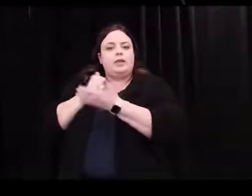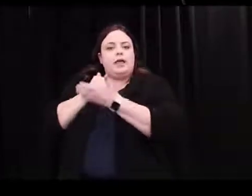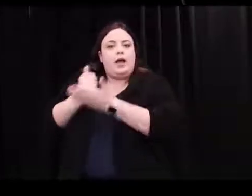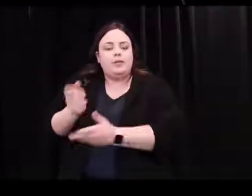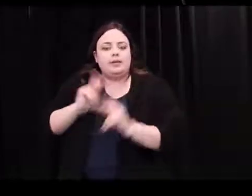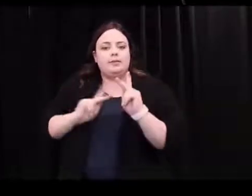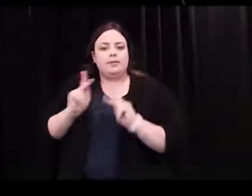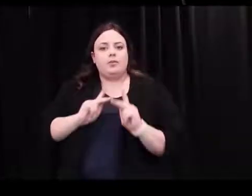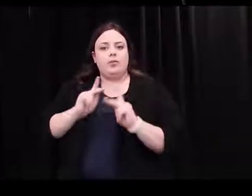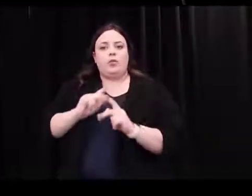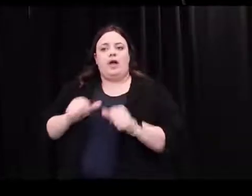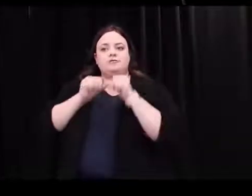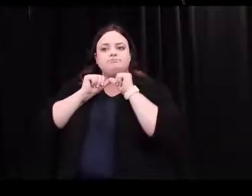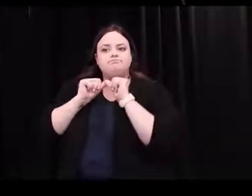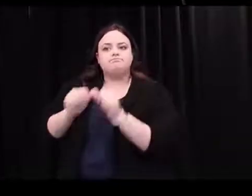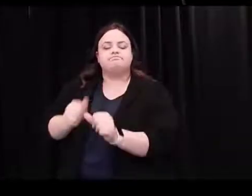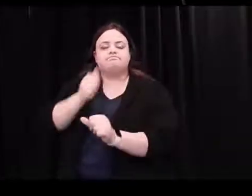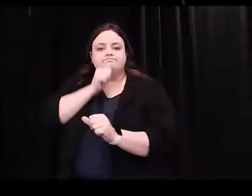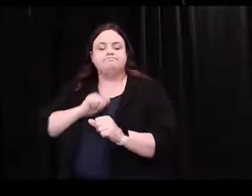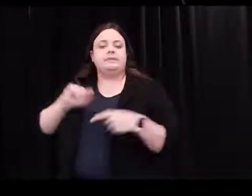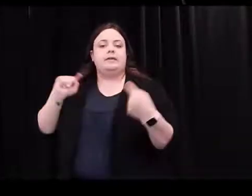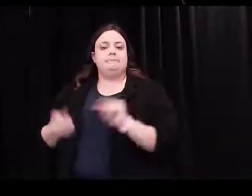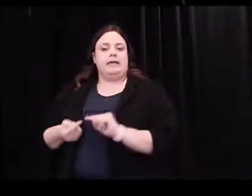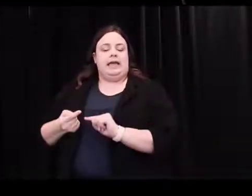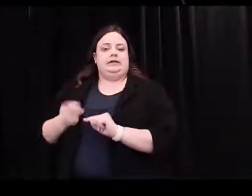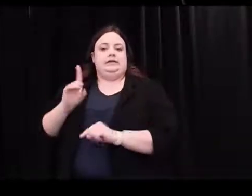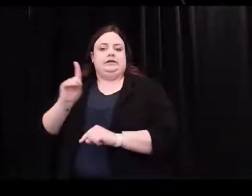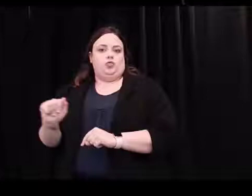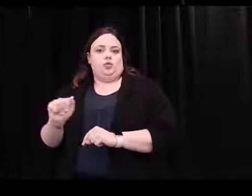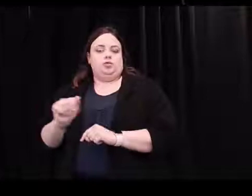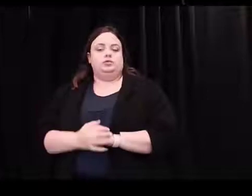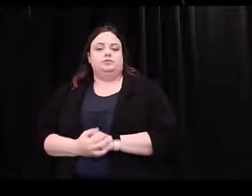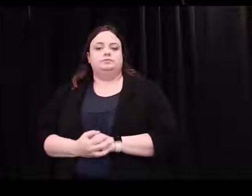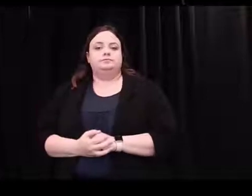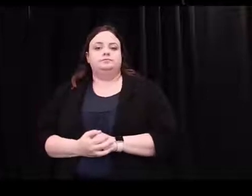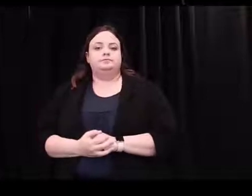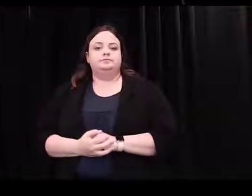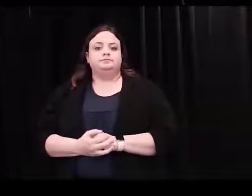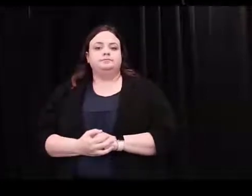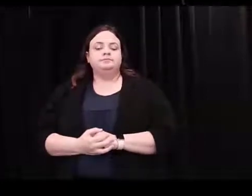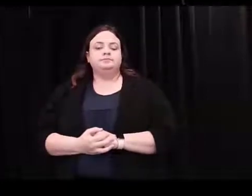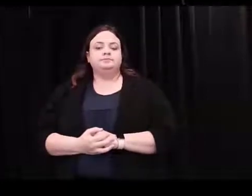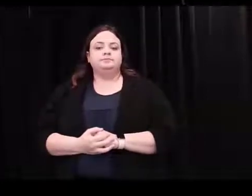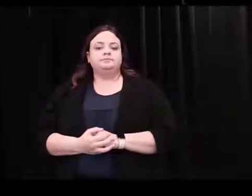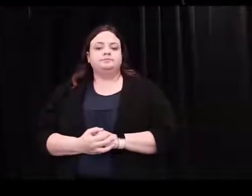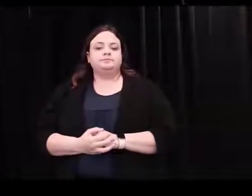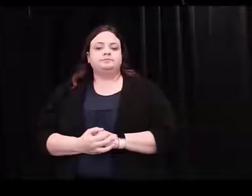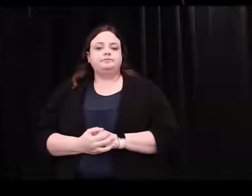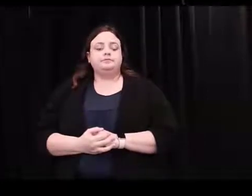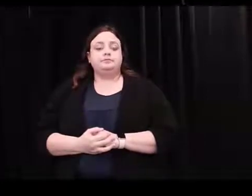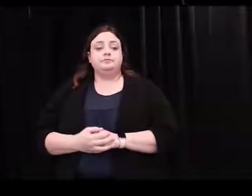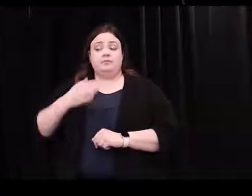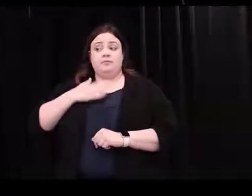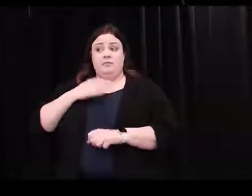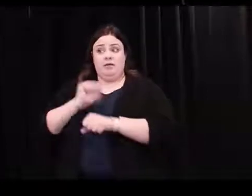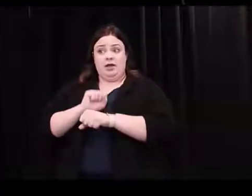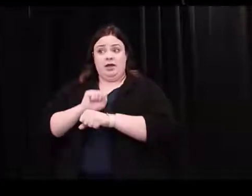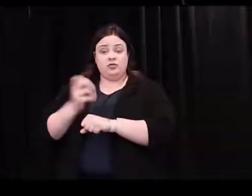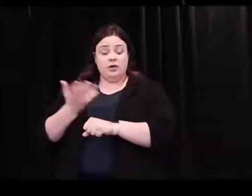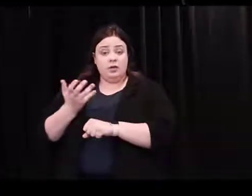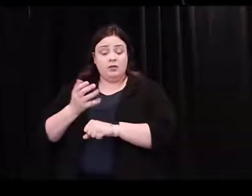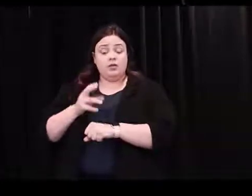have chronic pain disorders. And what I what my job was at the usability company, at least in